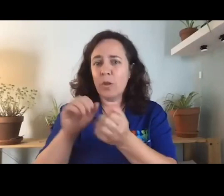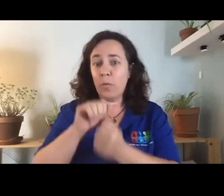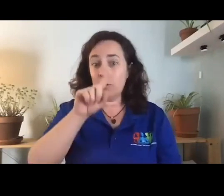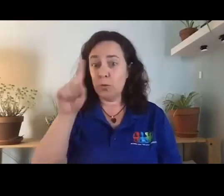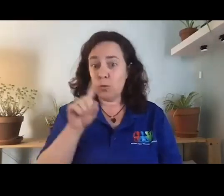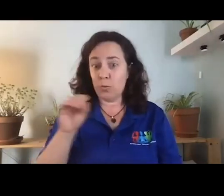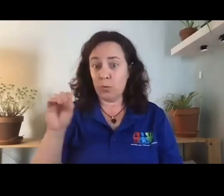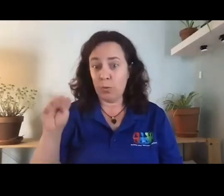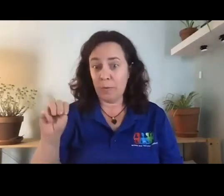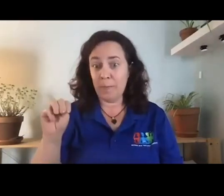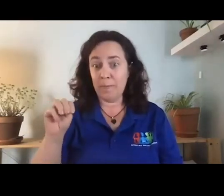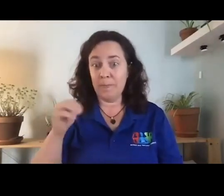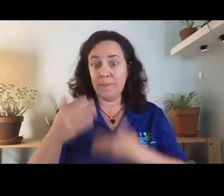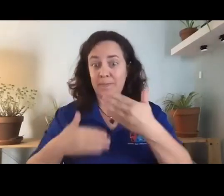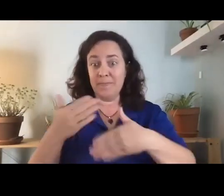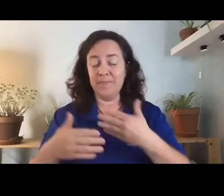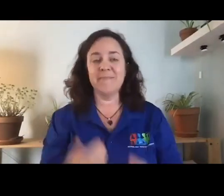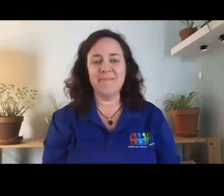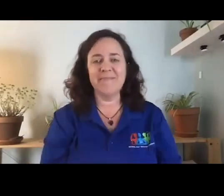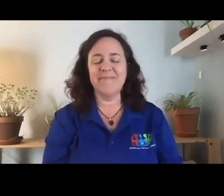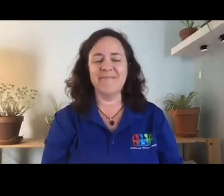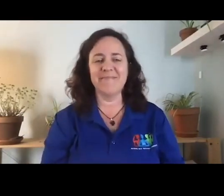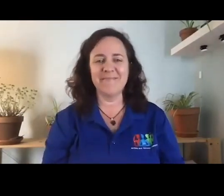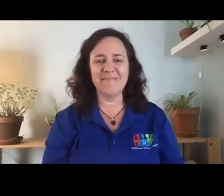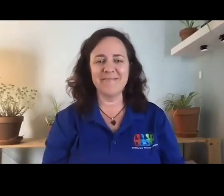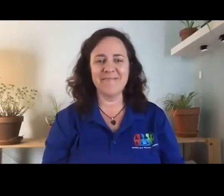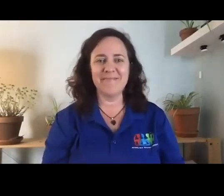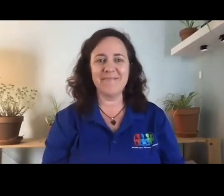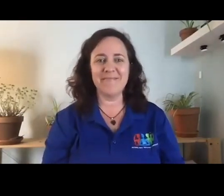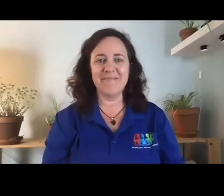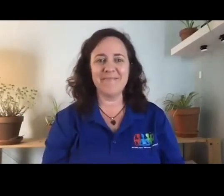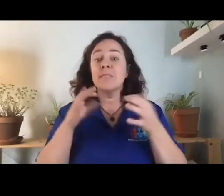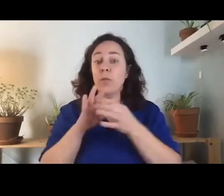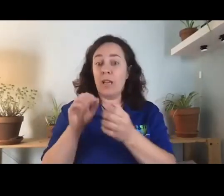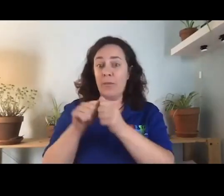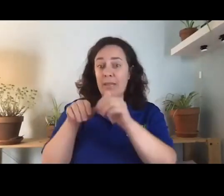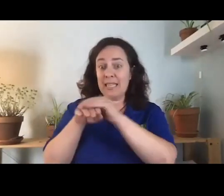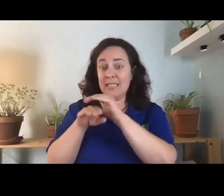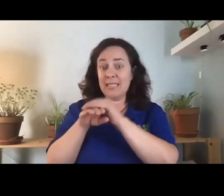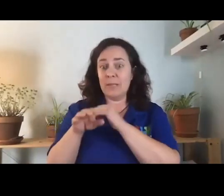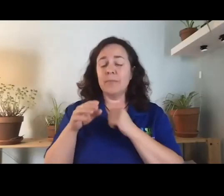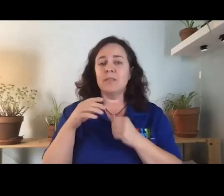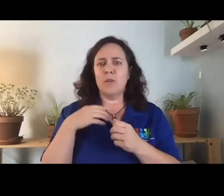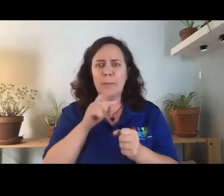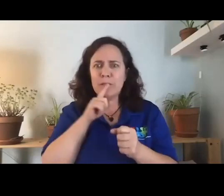Before we go ahead, I do want to give you a little instruction on how to use Zoom effectively.